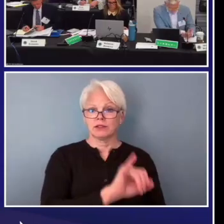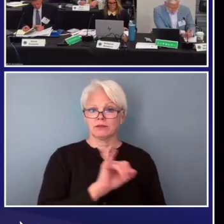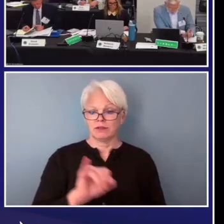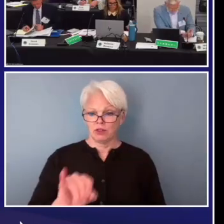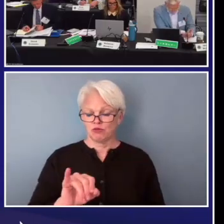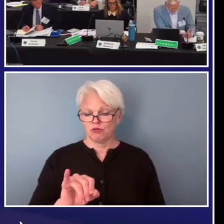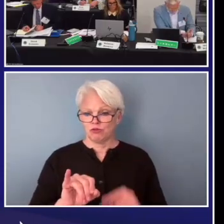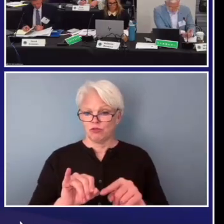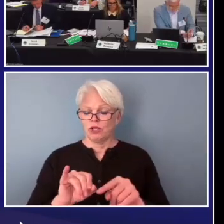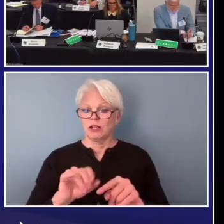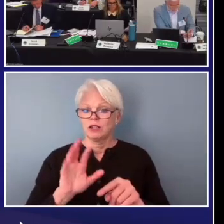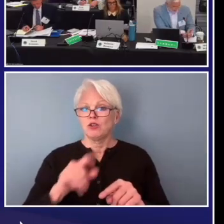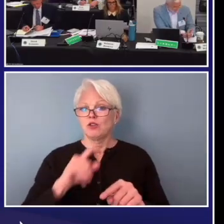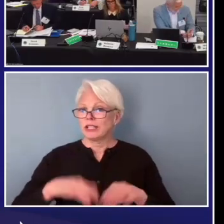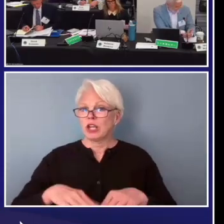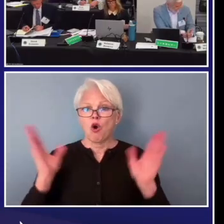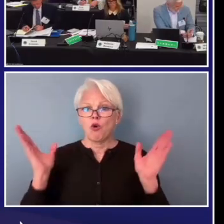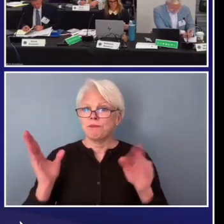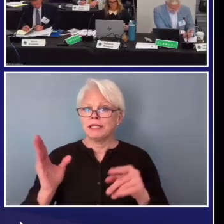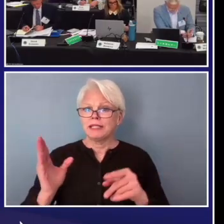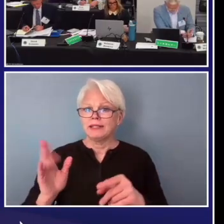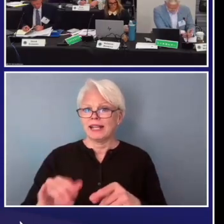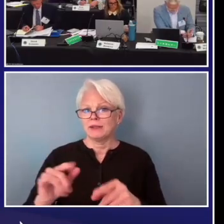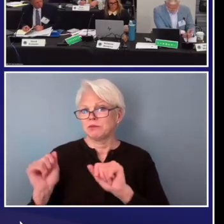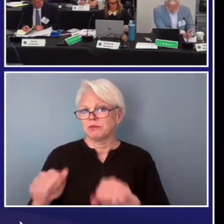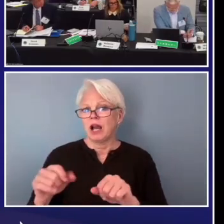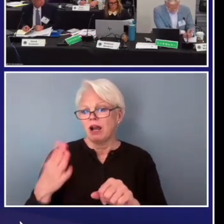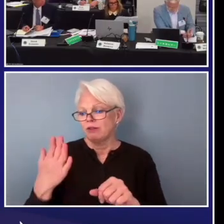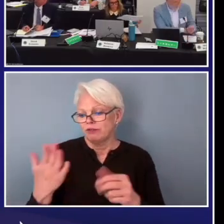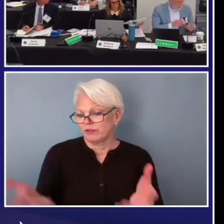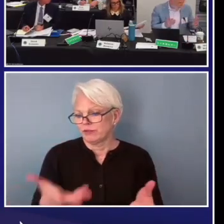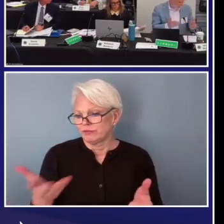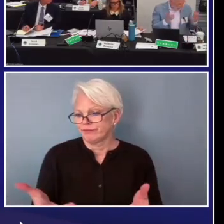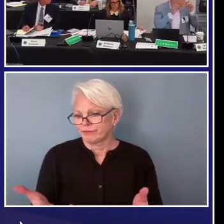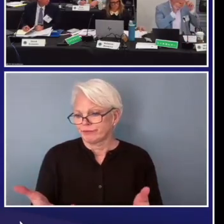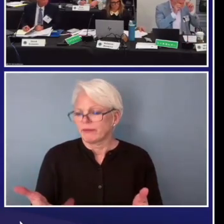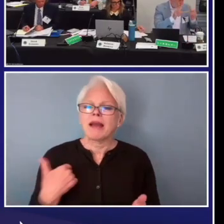it up to the prospect of some, you know, we've been talking about race to the bottom.